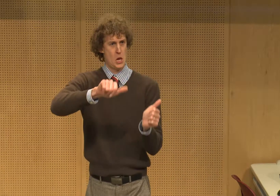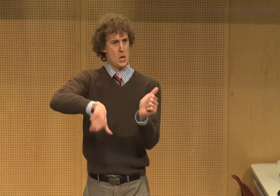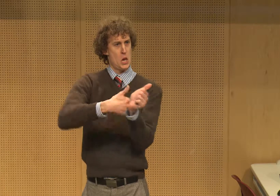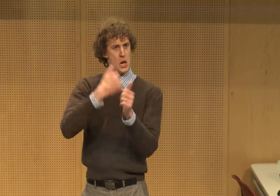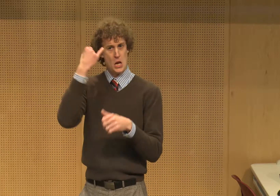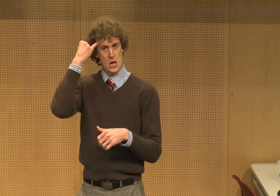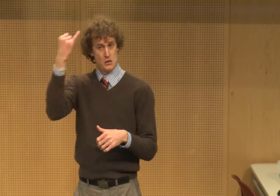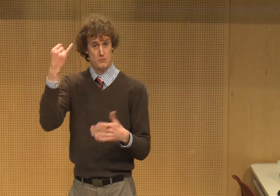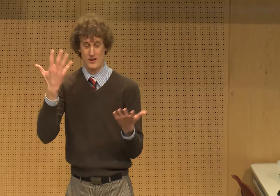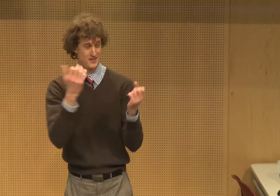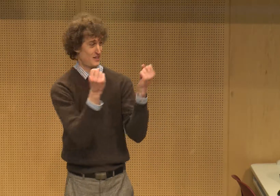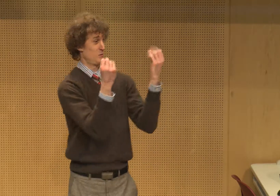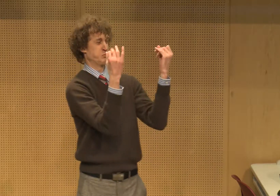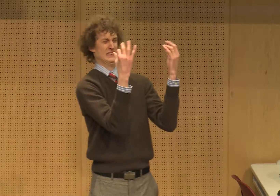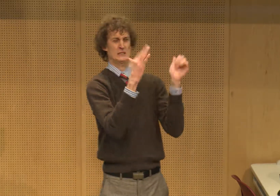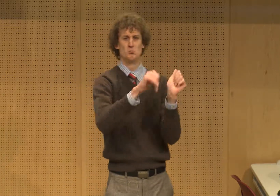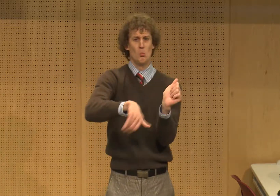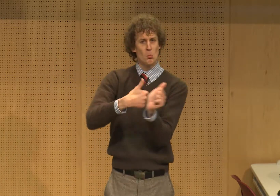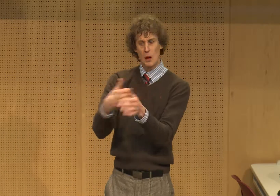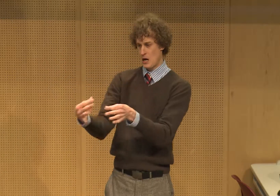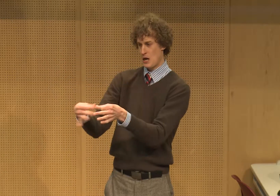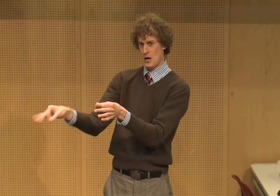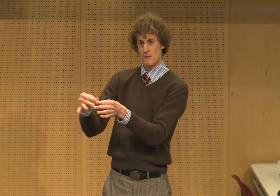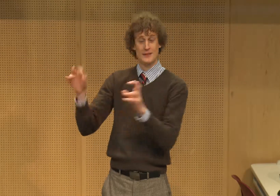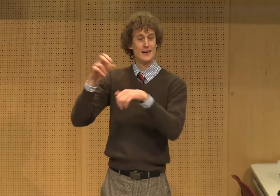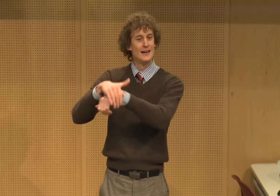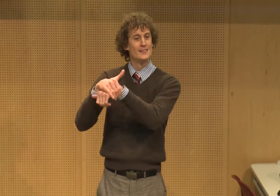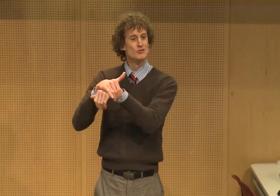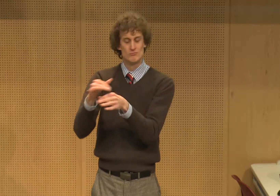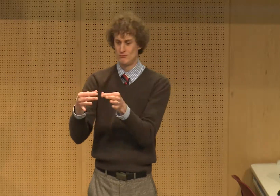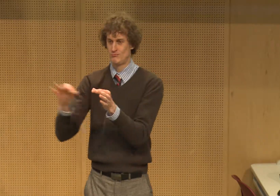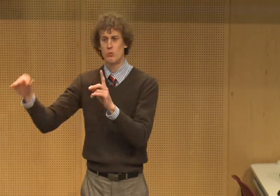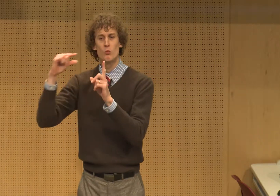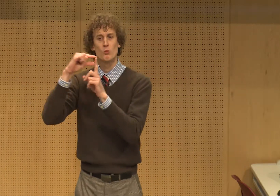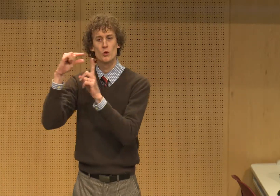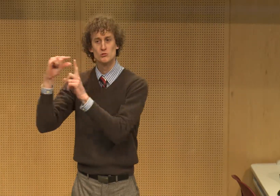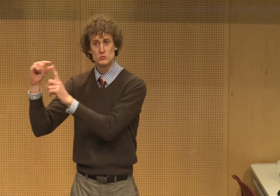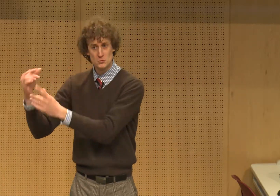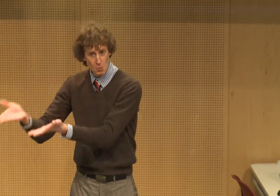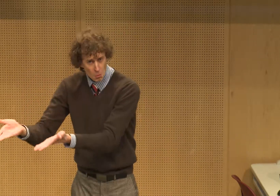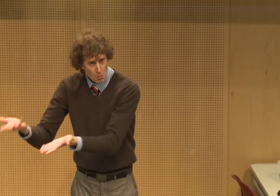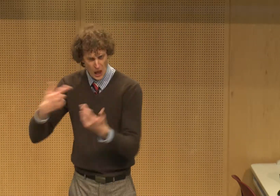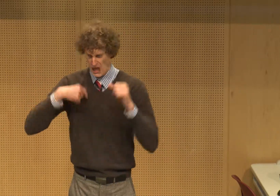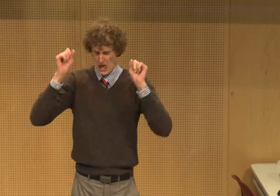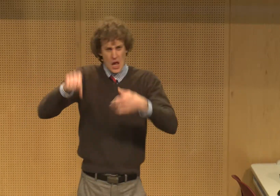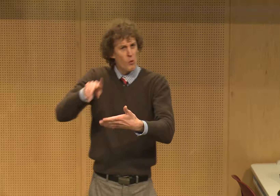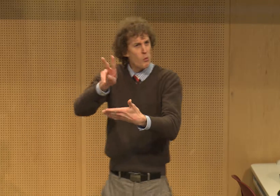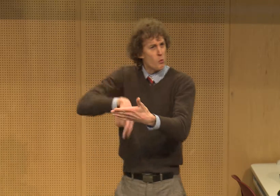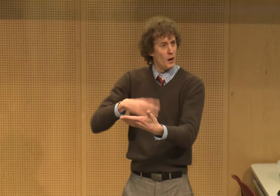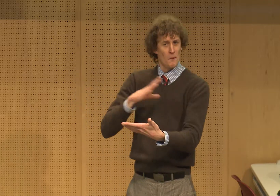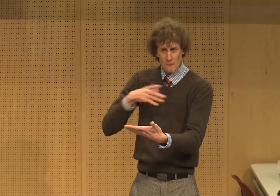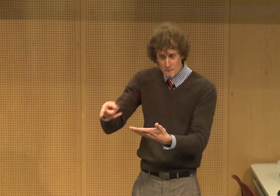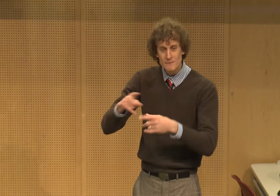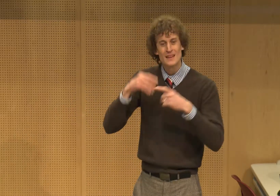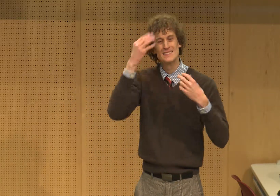So the idea behind speech recognition is that you get English words, English captioning